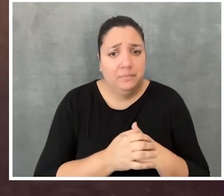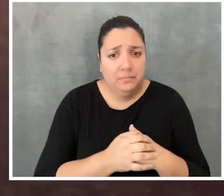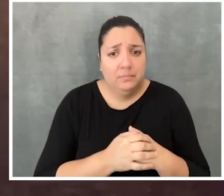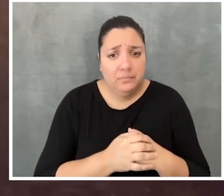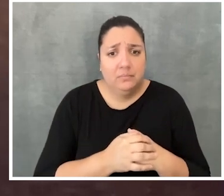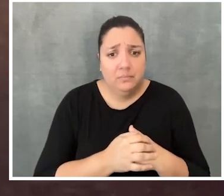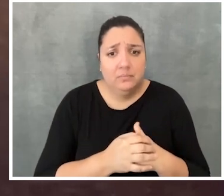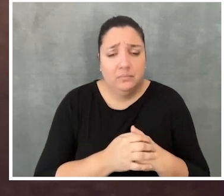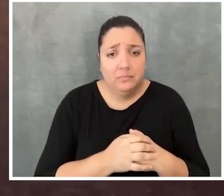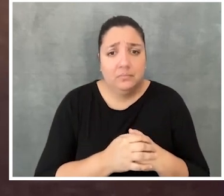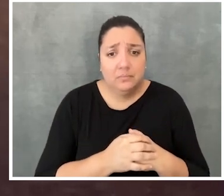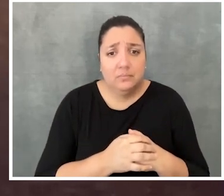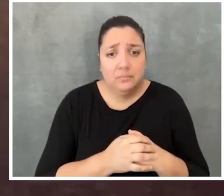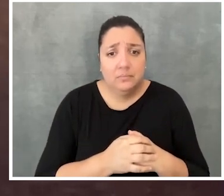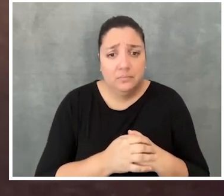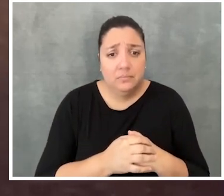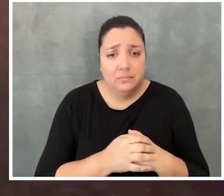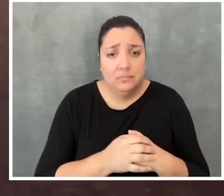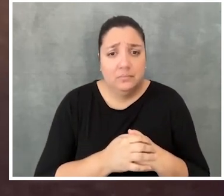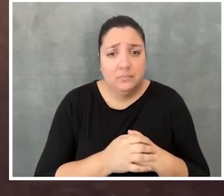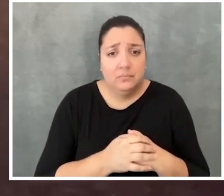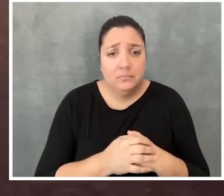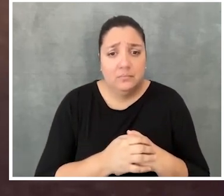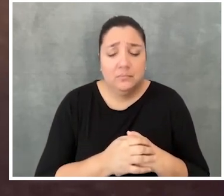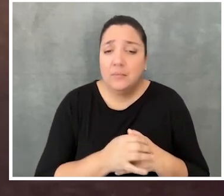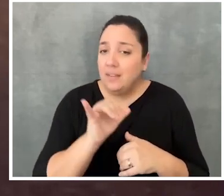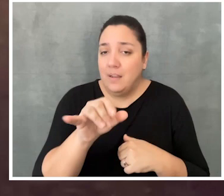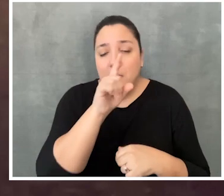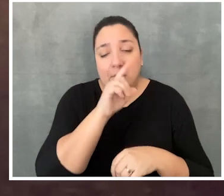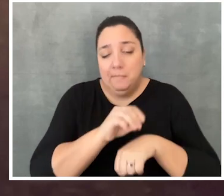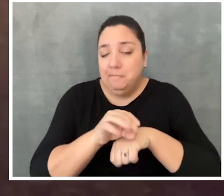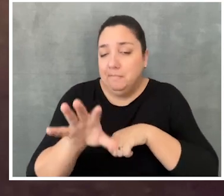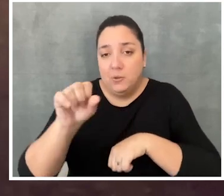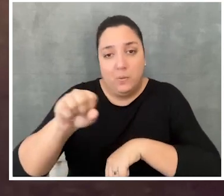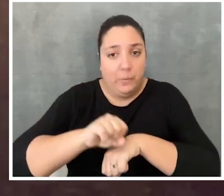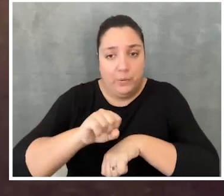part of the work that the Alliance is working on, where their primary,